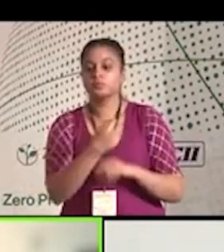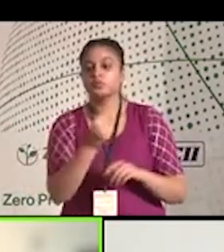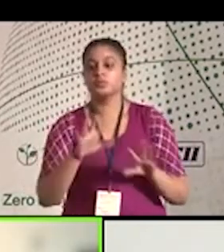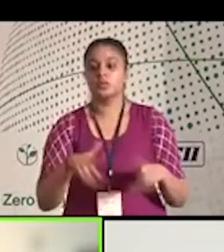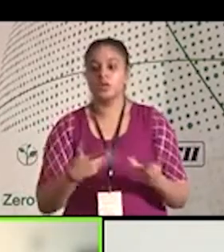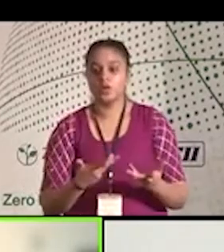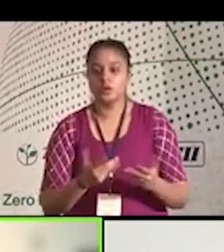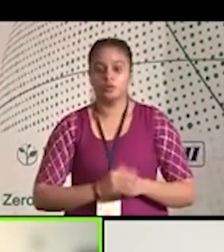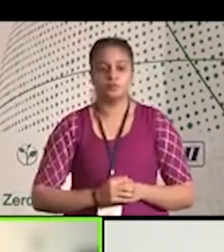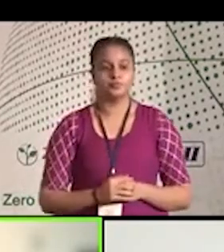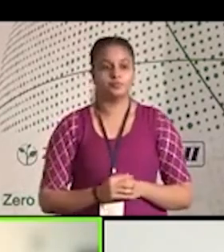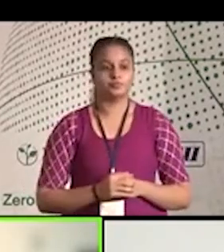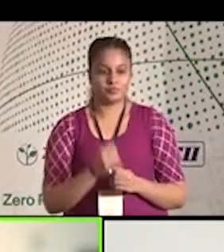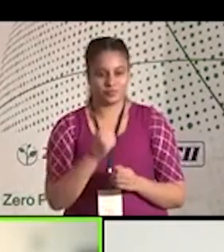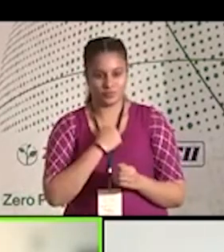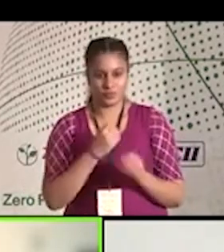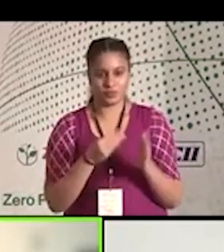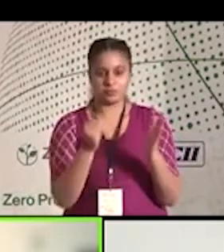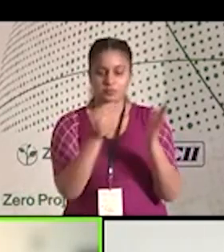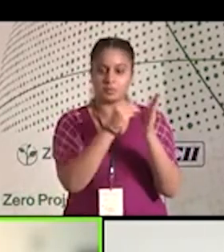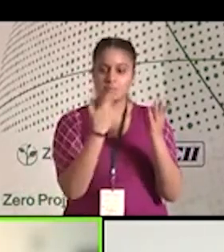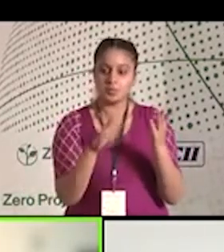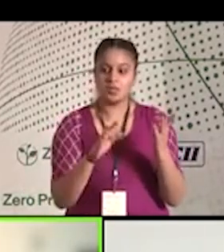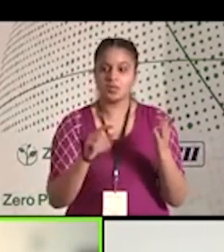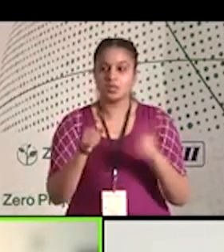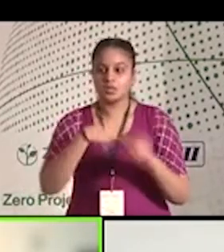We have joined it and started in recruitment rights.